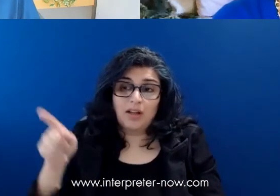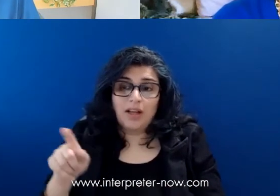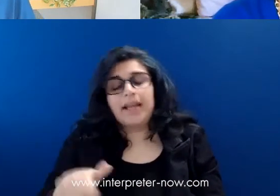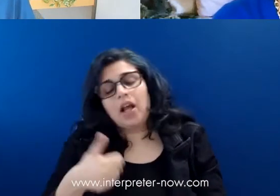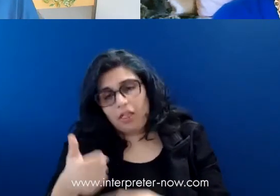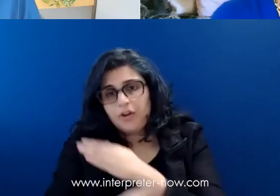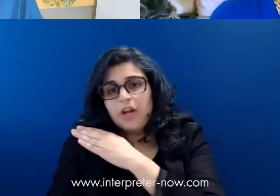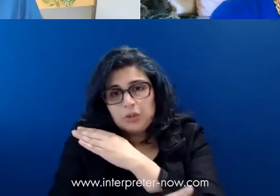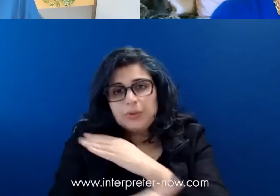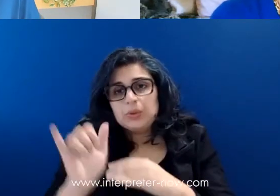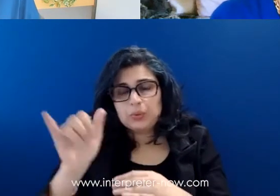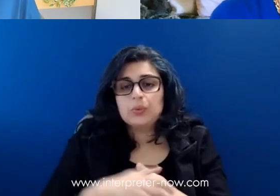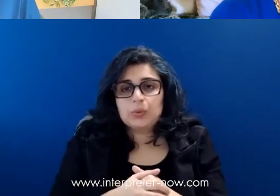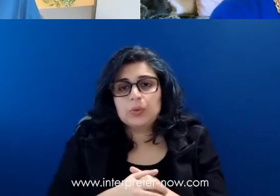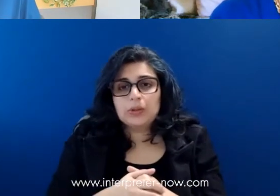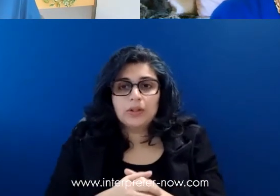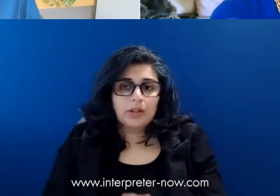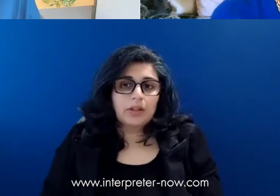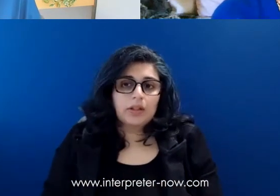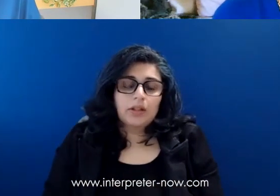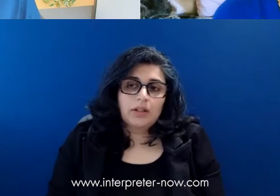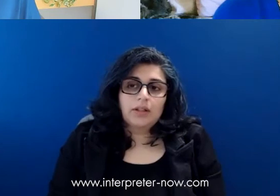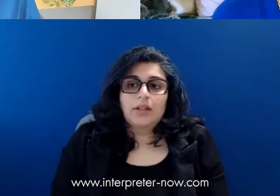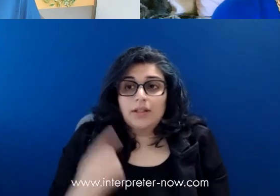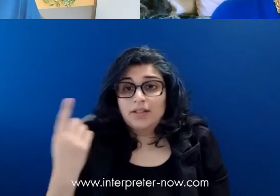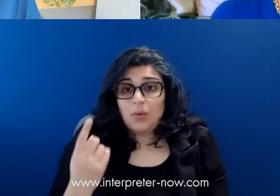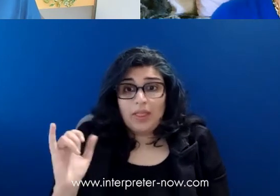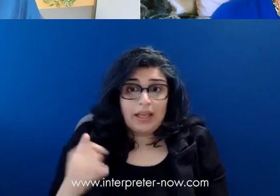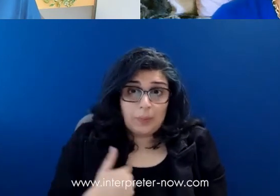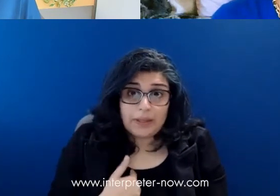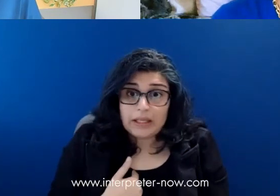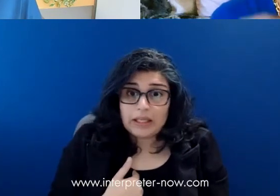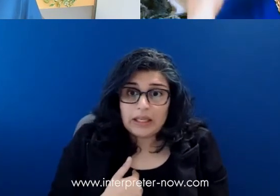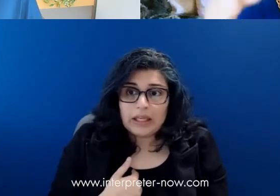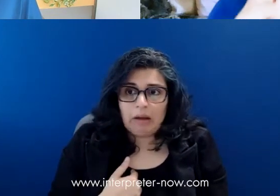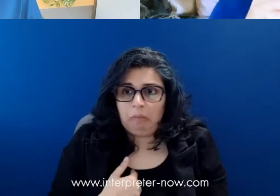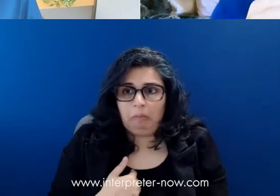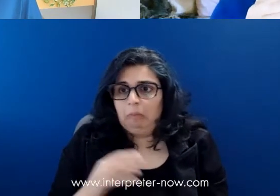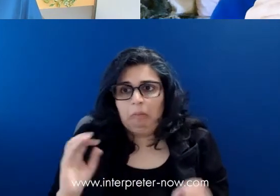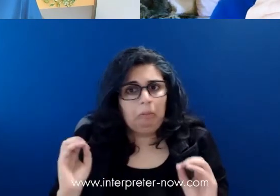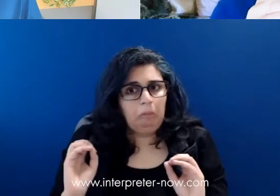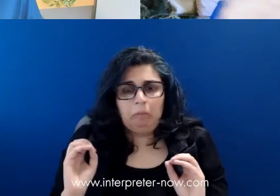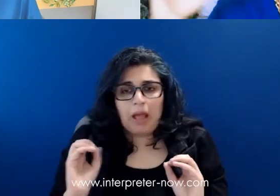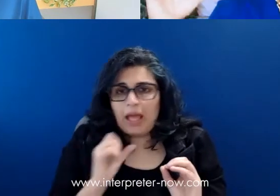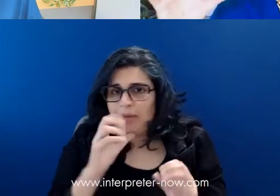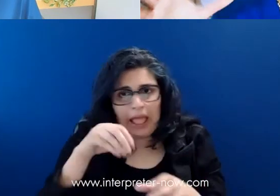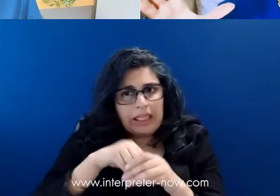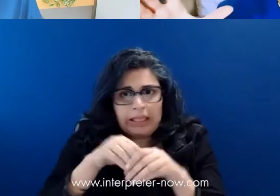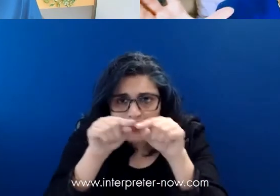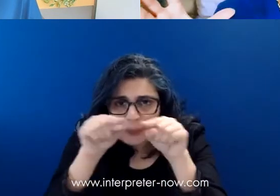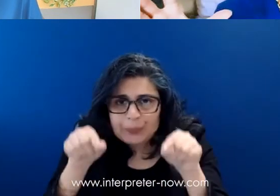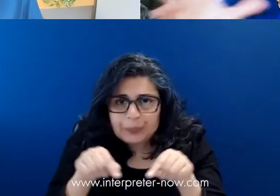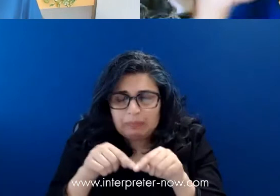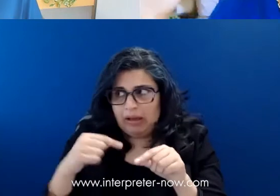as well – someone like me, I am not in the inner concentric circles; I'm in the outer